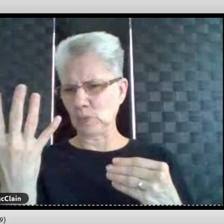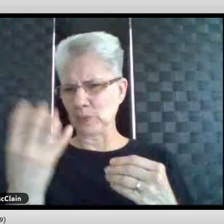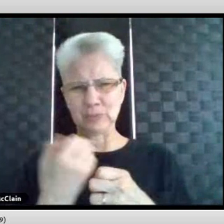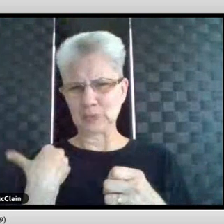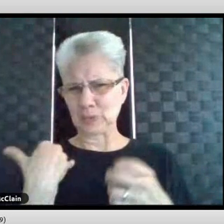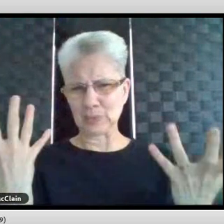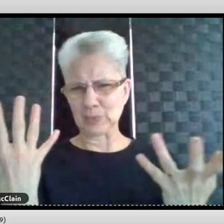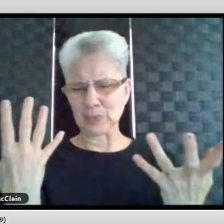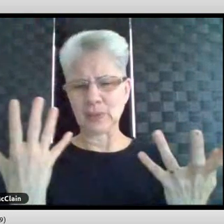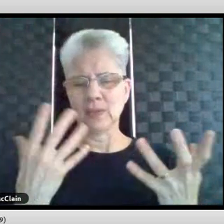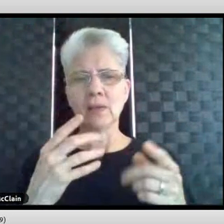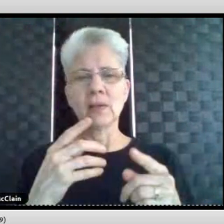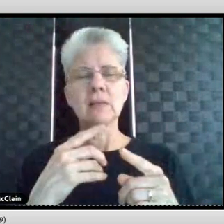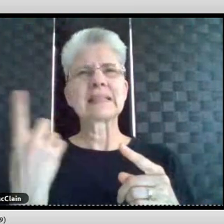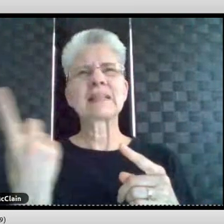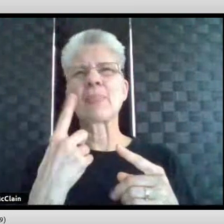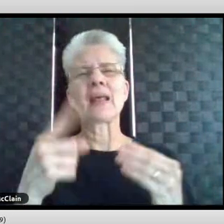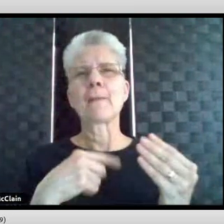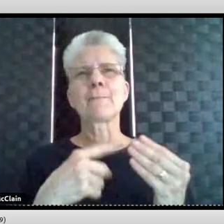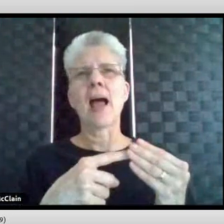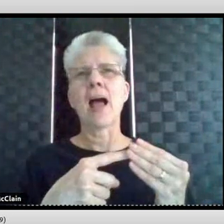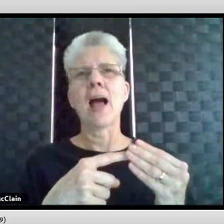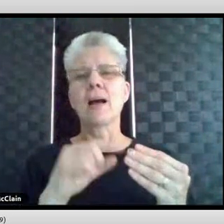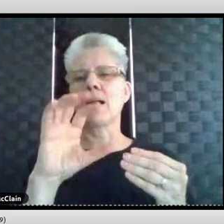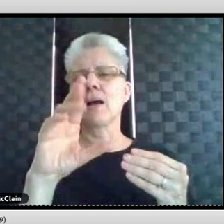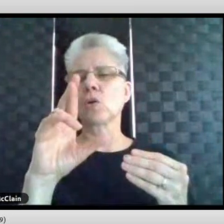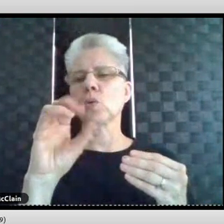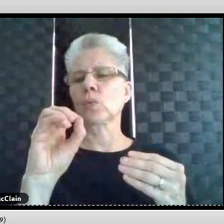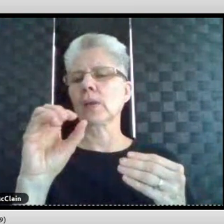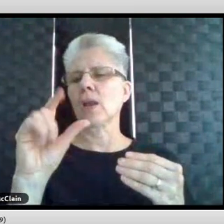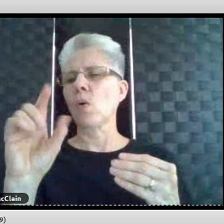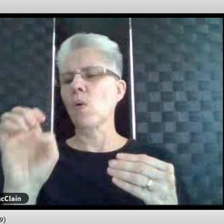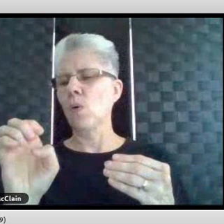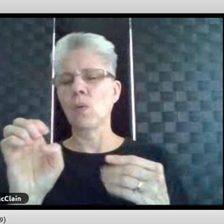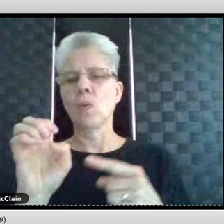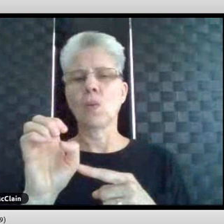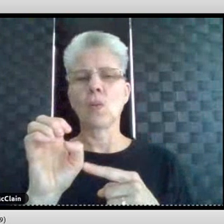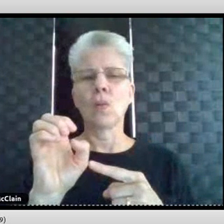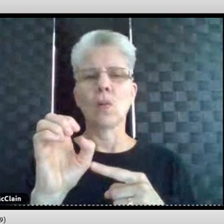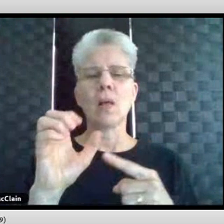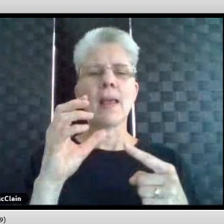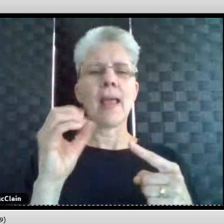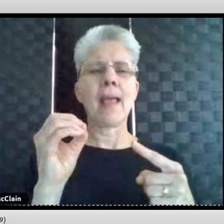but it was something about Creole, and it surprised me,